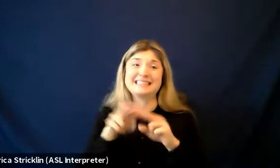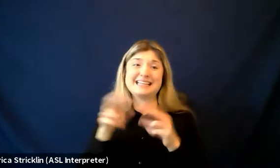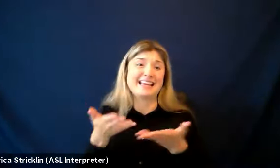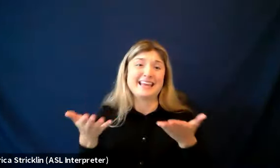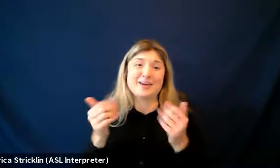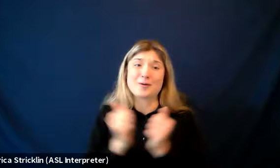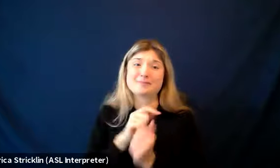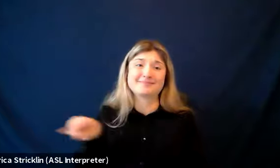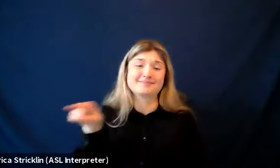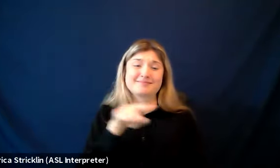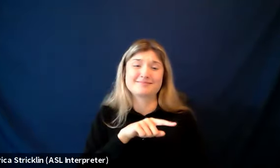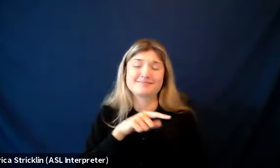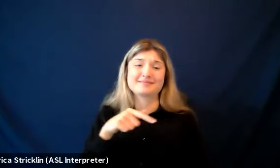I have learned.